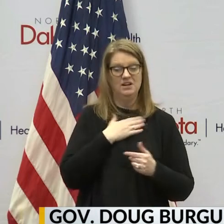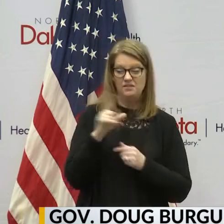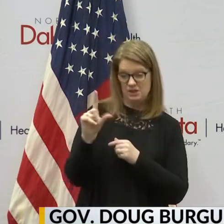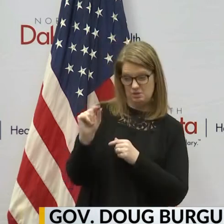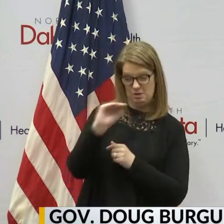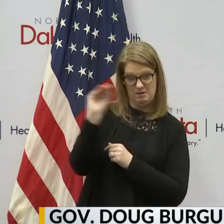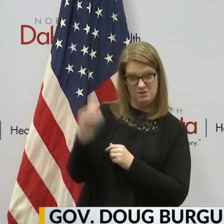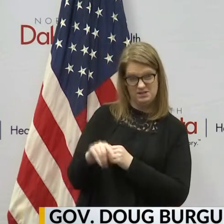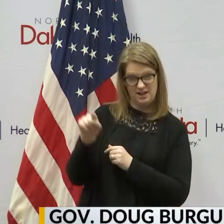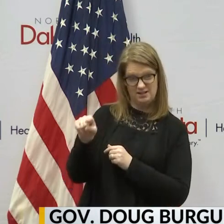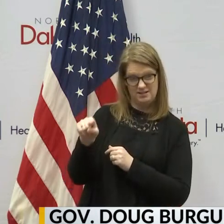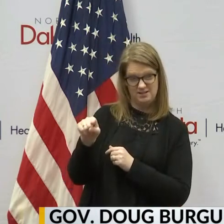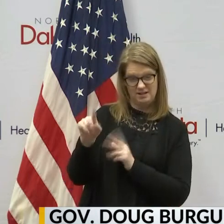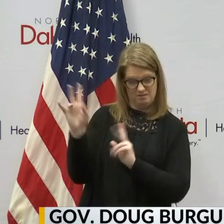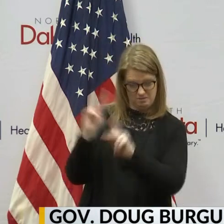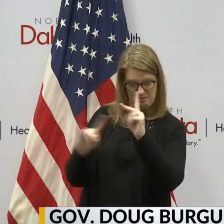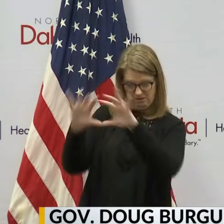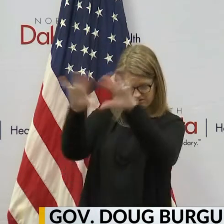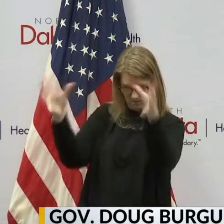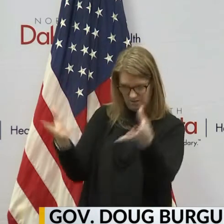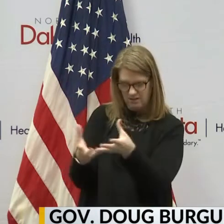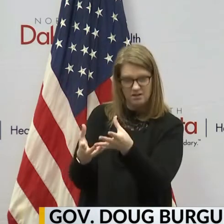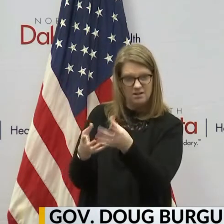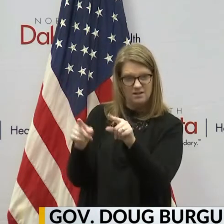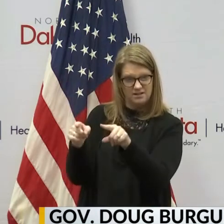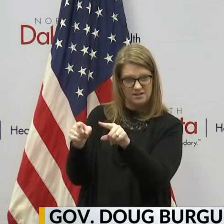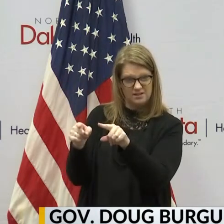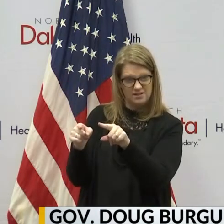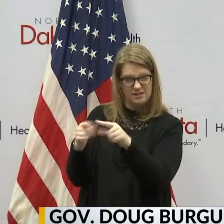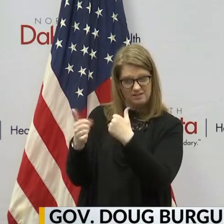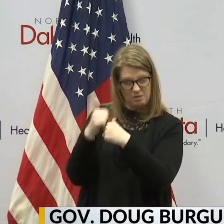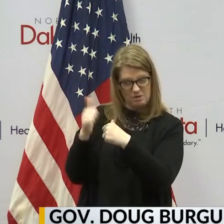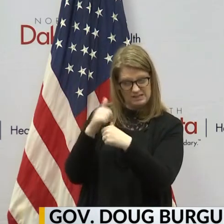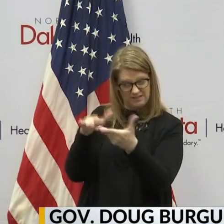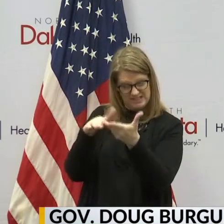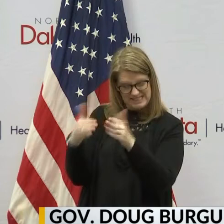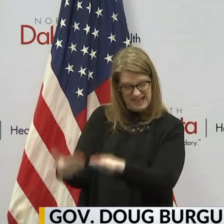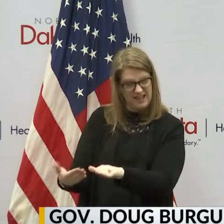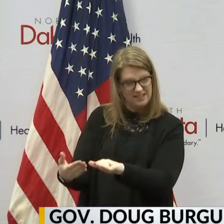TAKING THIS SERIOUSLY, WE ASK YOU IN BEHALF OF THE 20 PERCENT